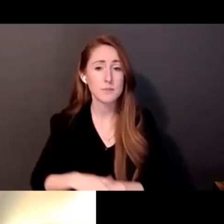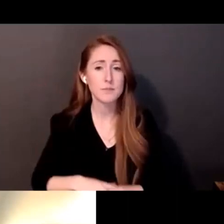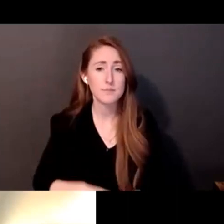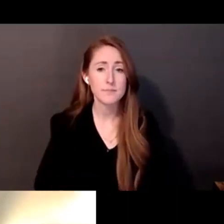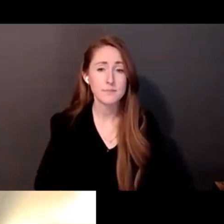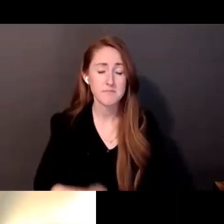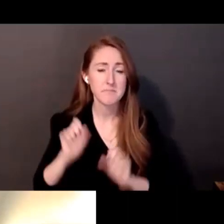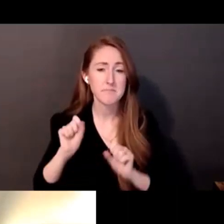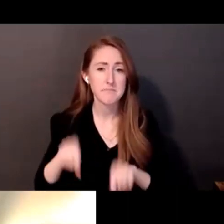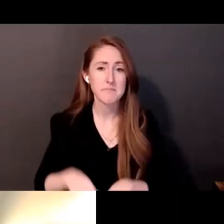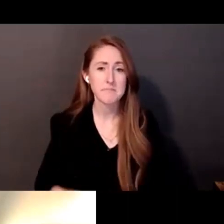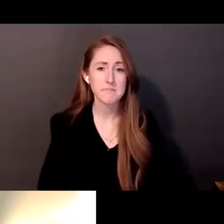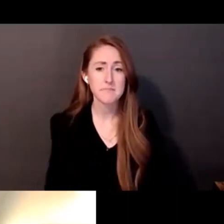Sure.